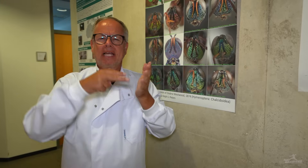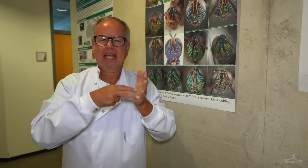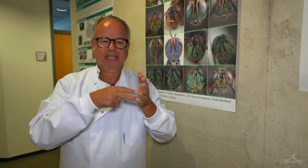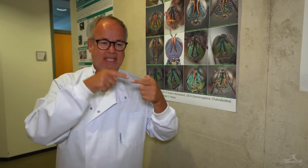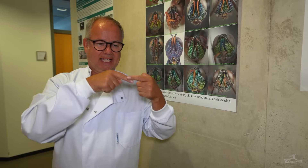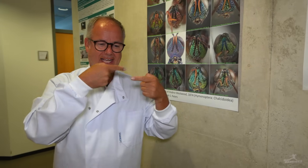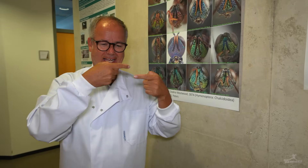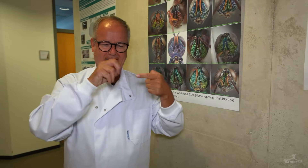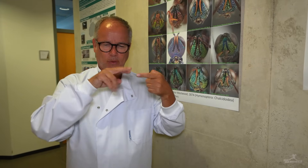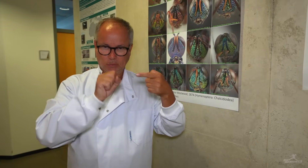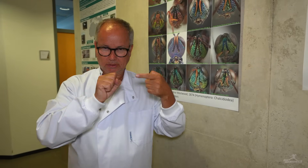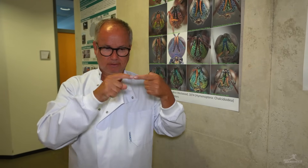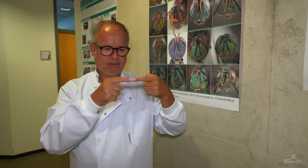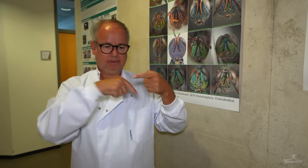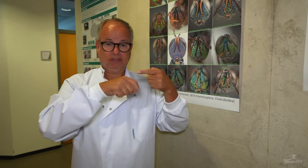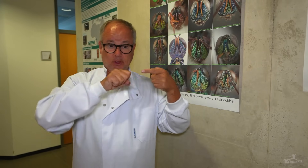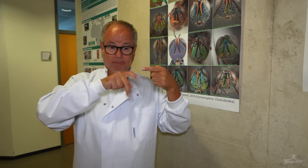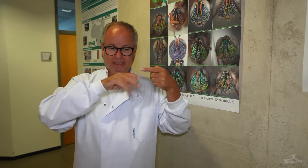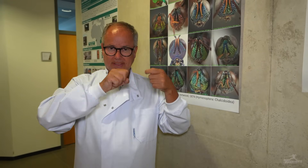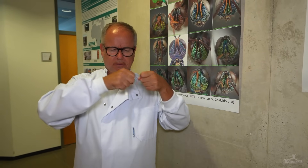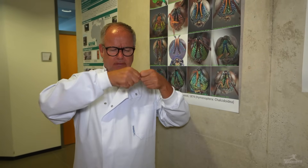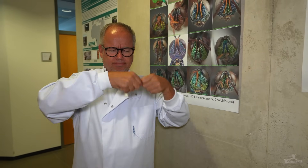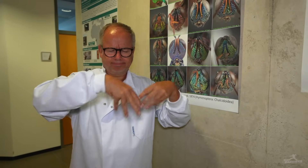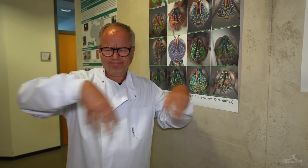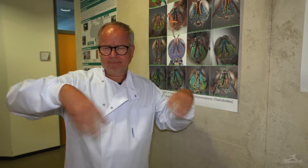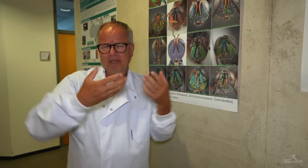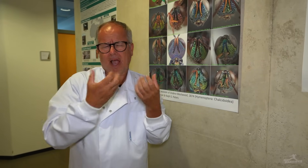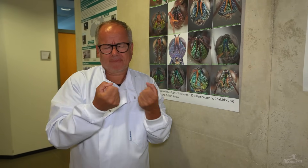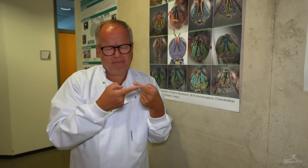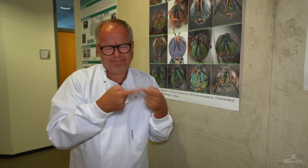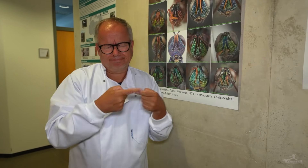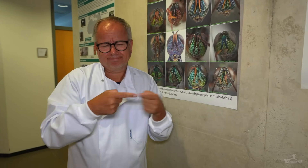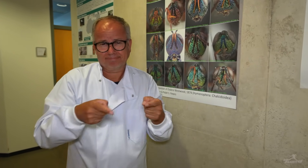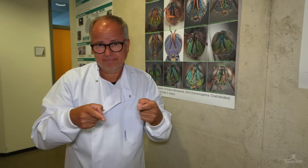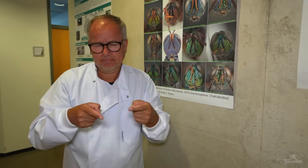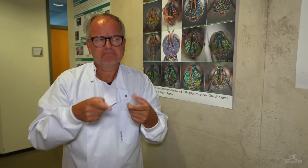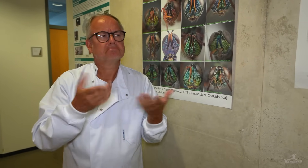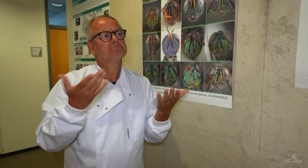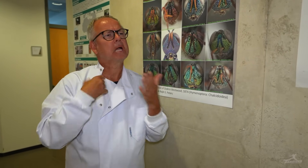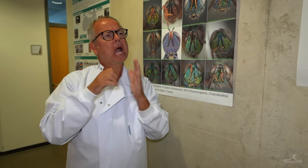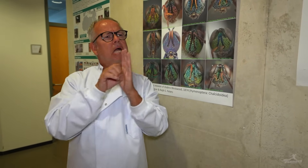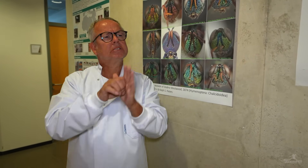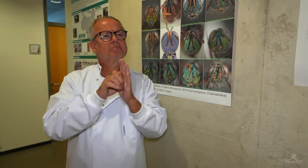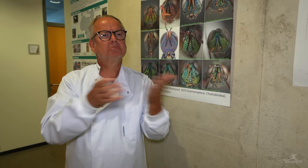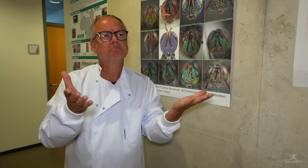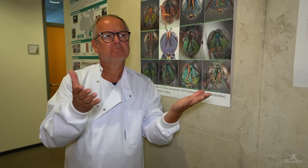Once a genus is determined, a plethora of species fall under that genus. For example,